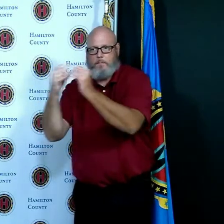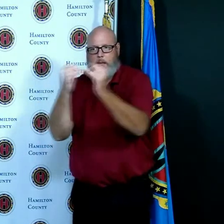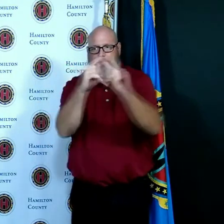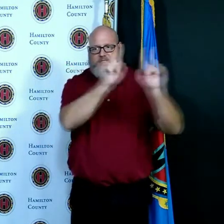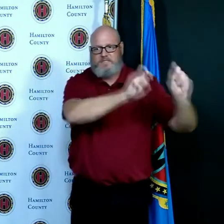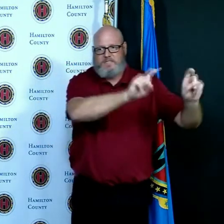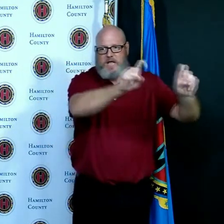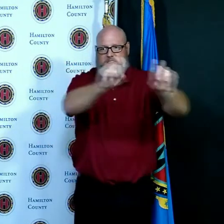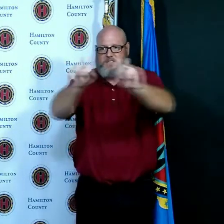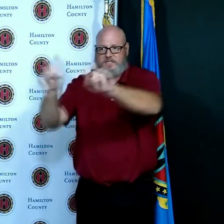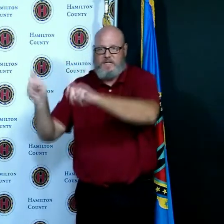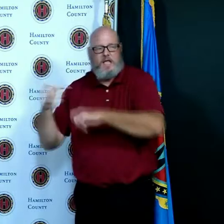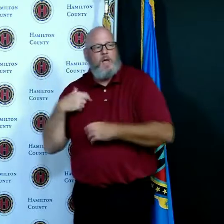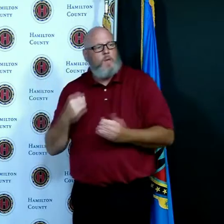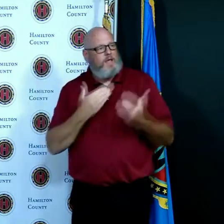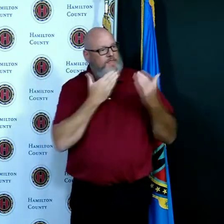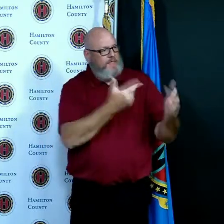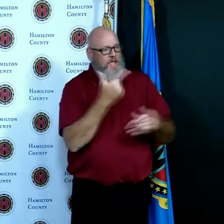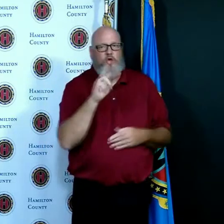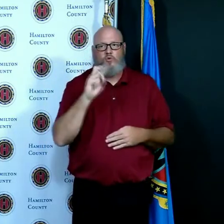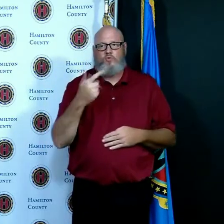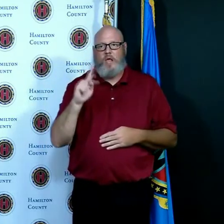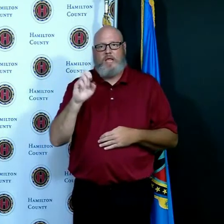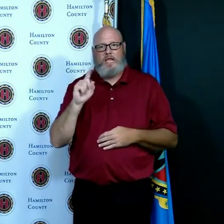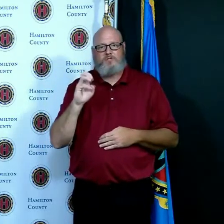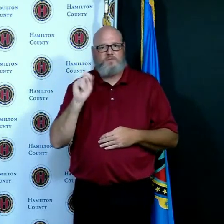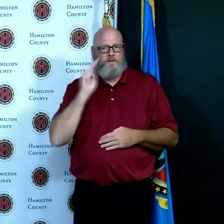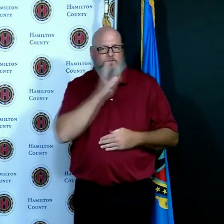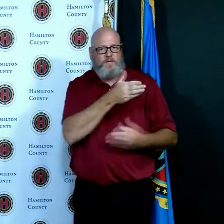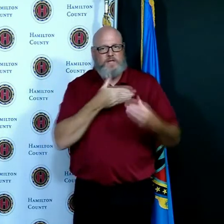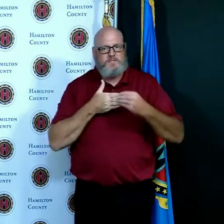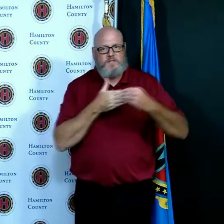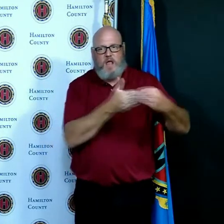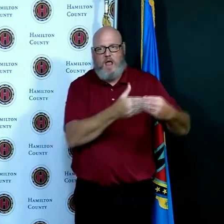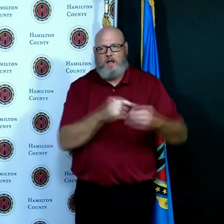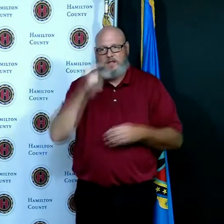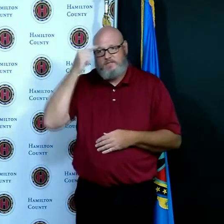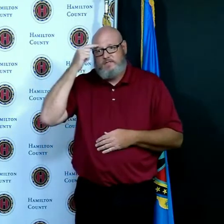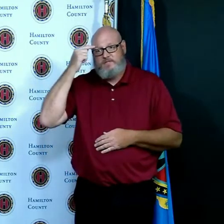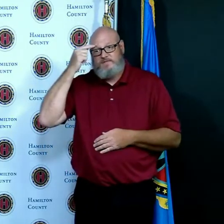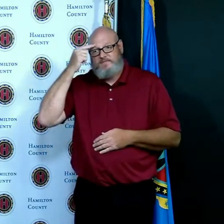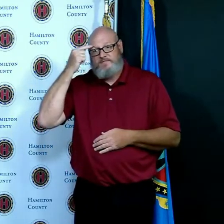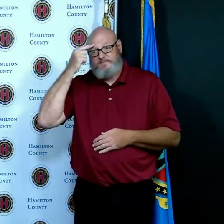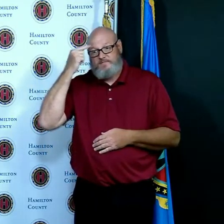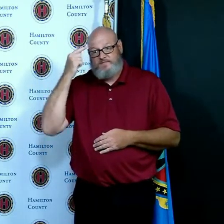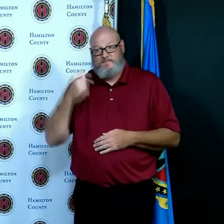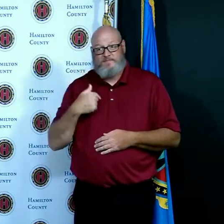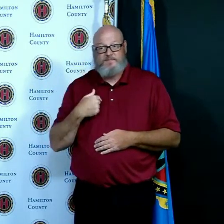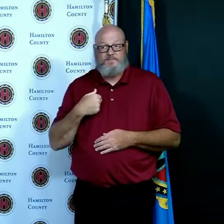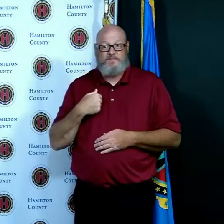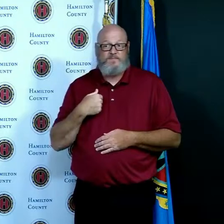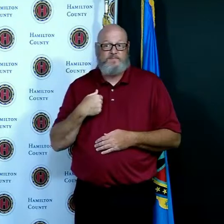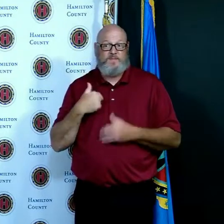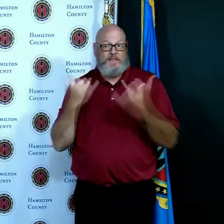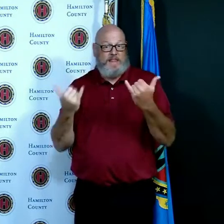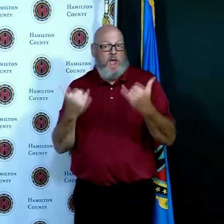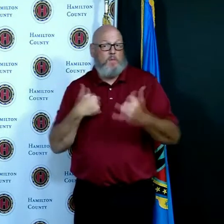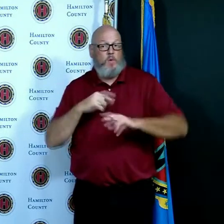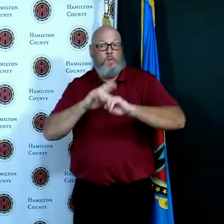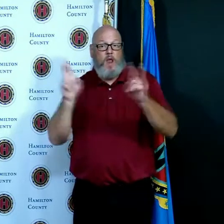best do this and how to best organize so with that I think we're ready to go to questions Bridget Doherty is virtual today which